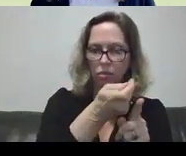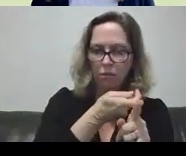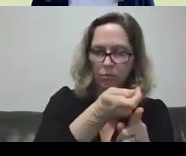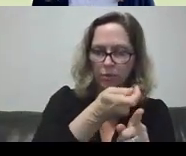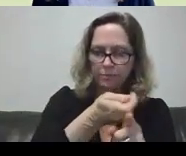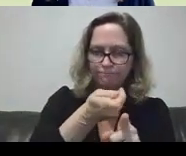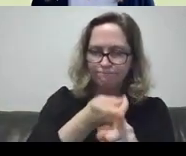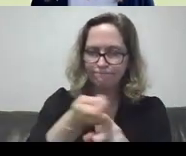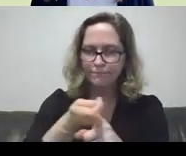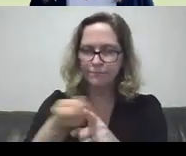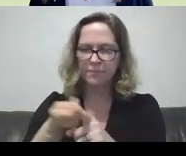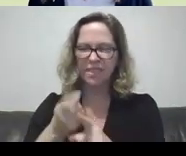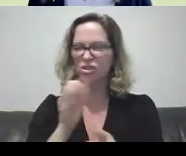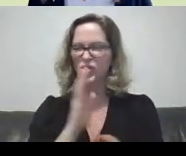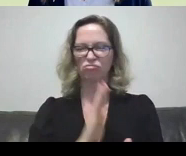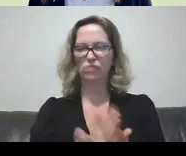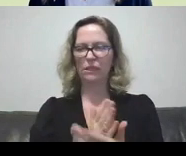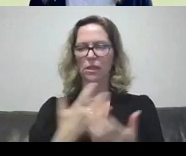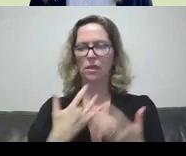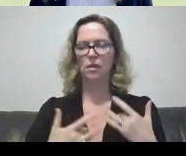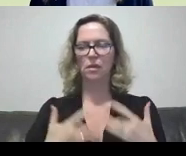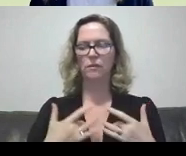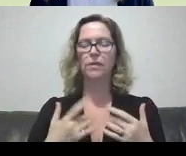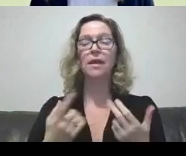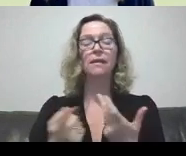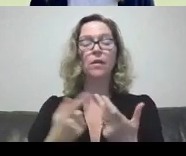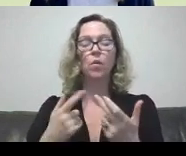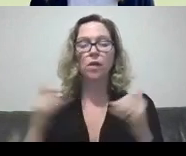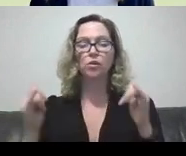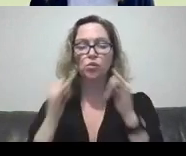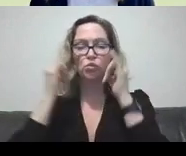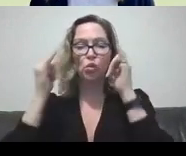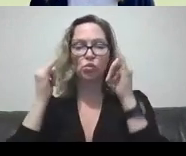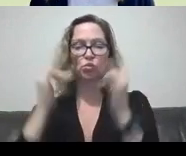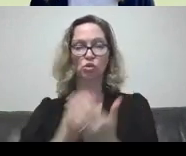and then we look at the social model which is the real life side of things